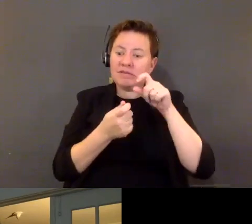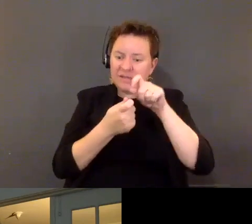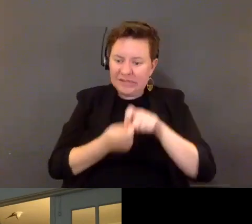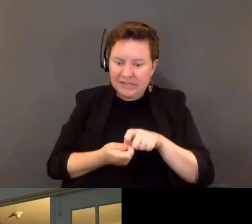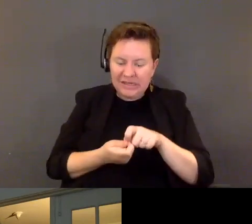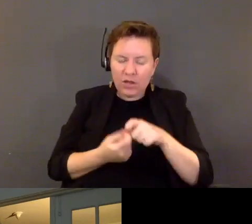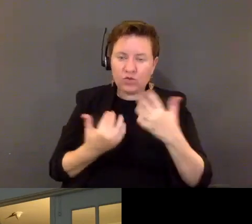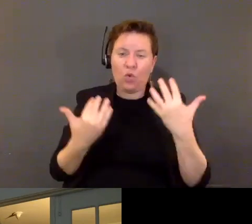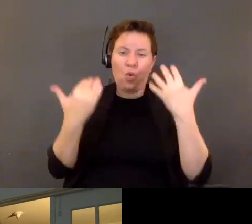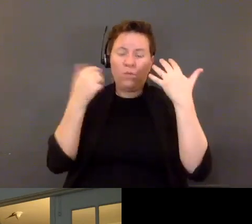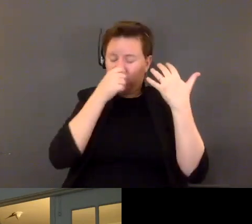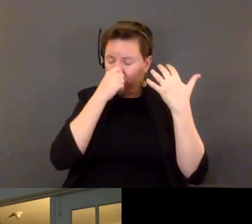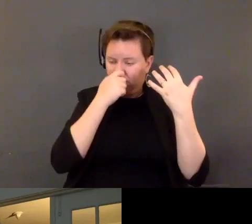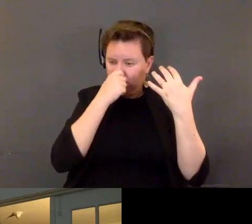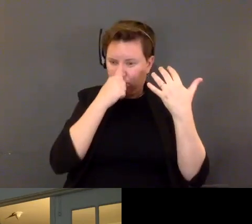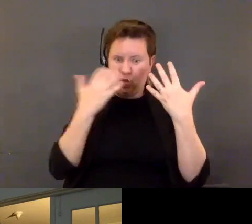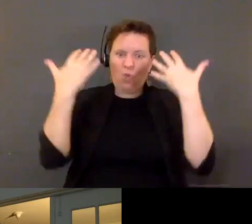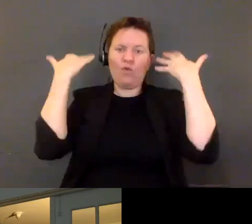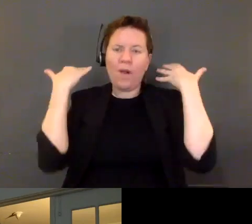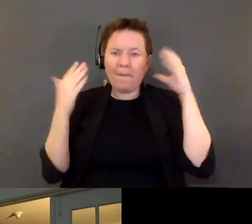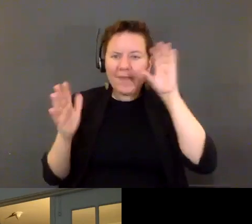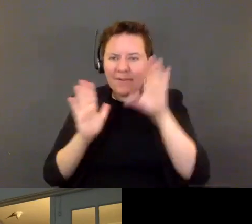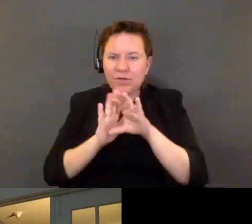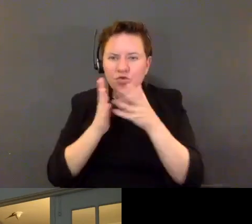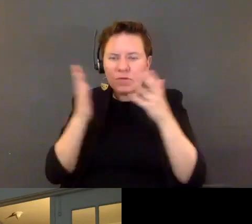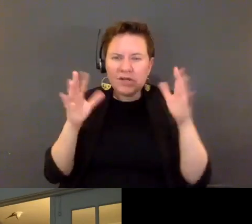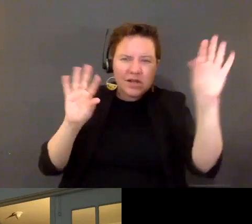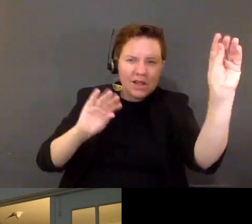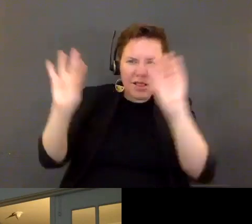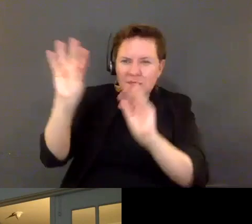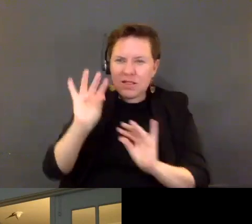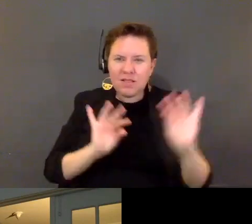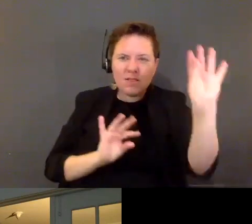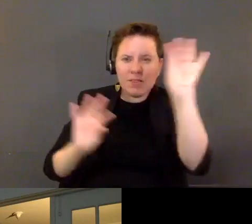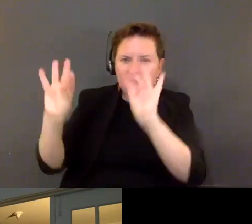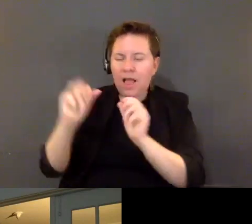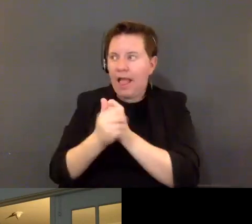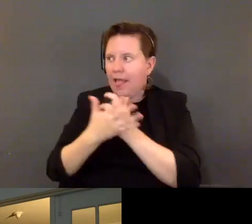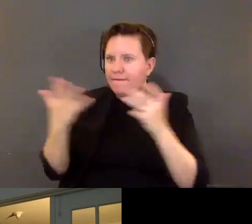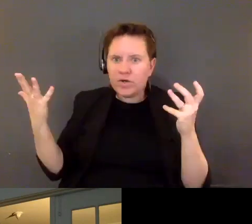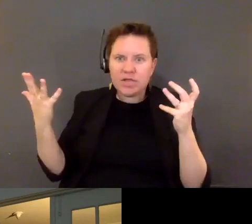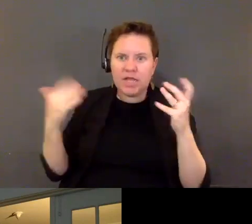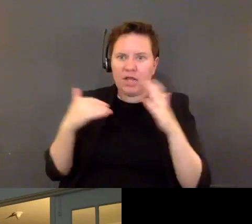a little too much trying to get all of the as they say attributes of the subject into the piece